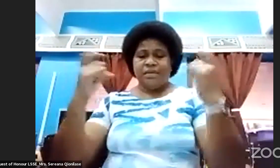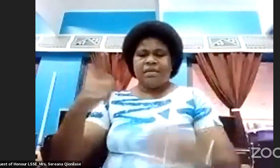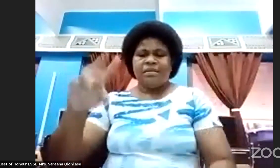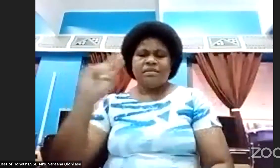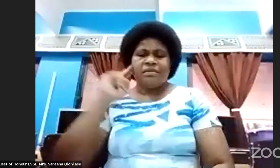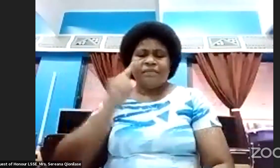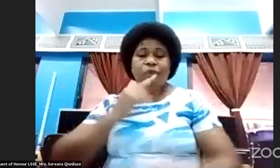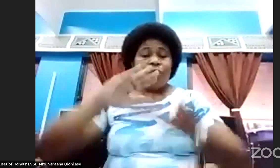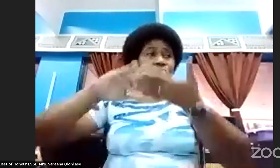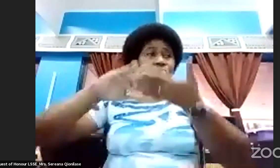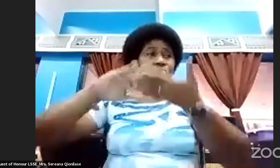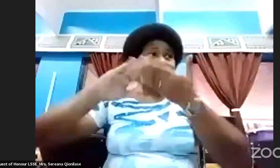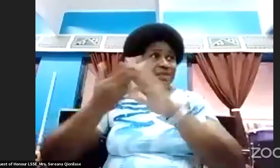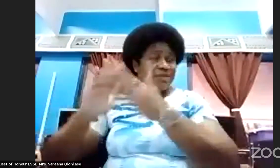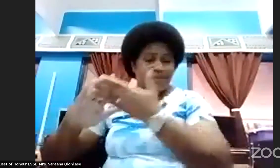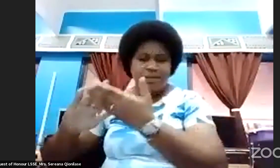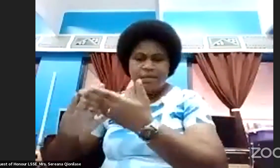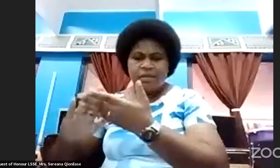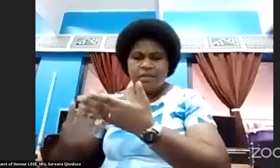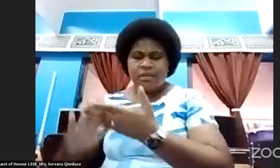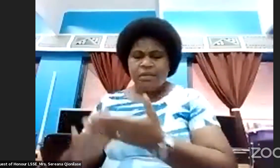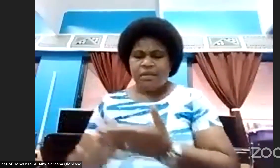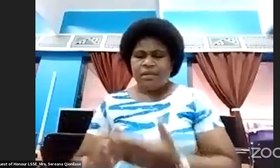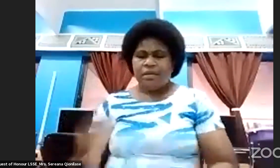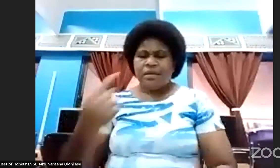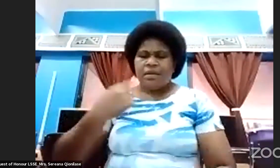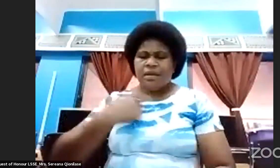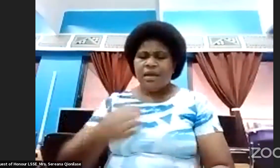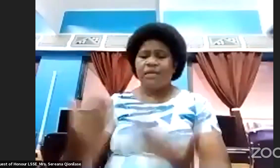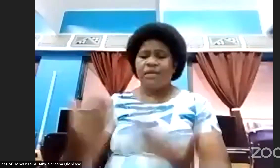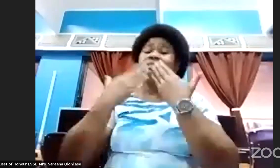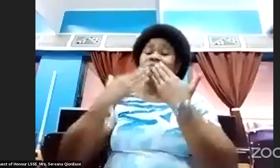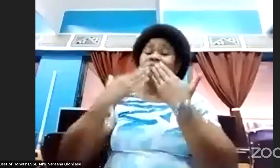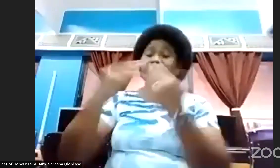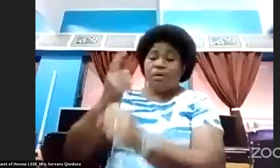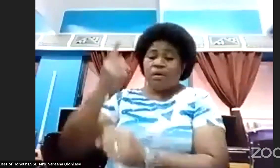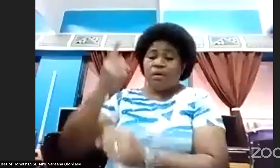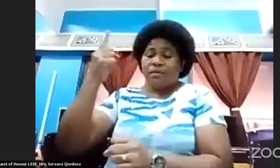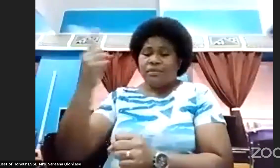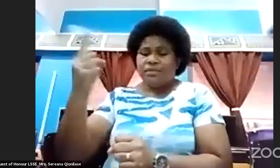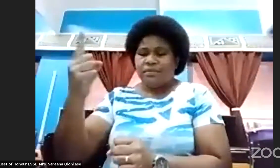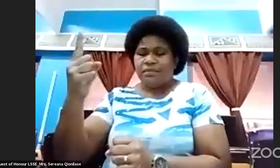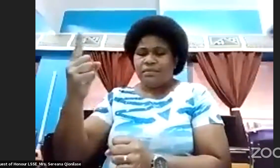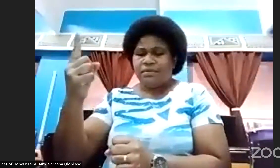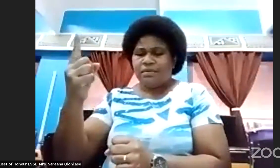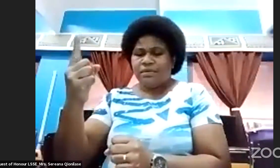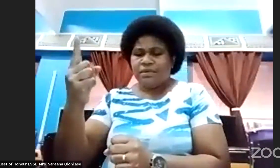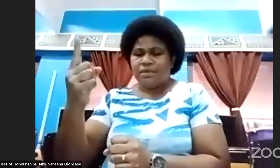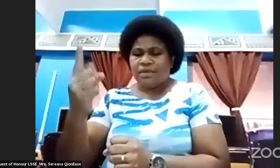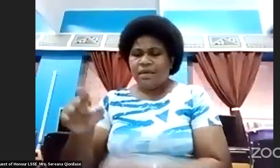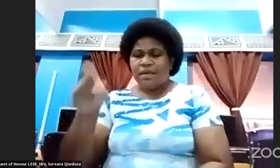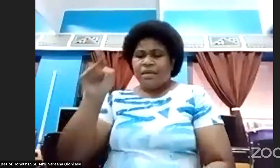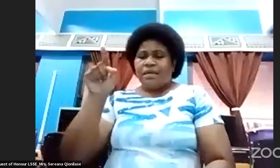me? where to from here now? who